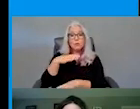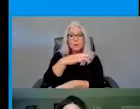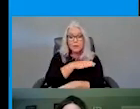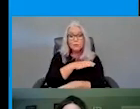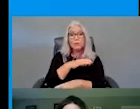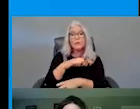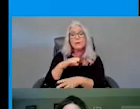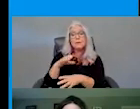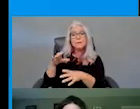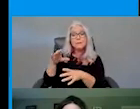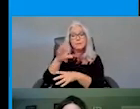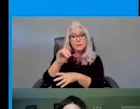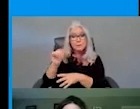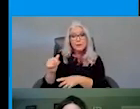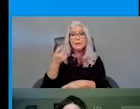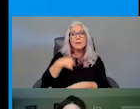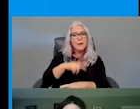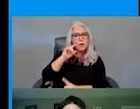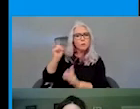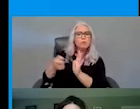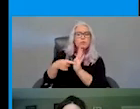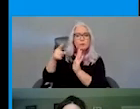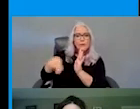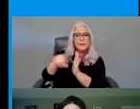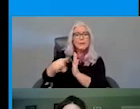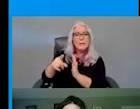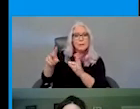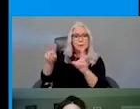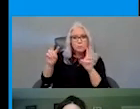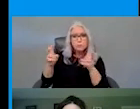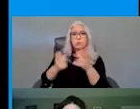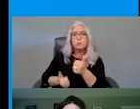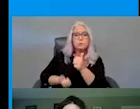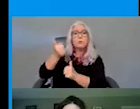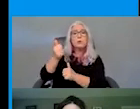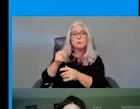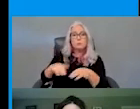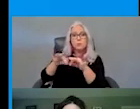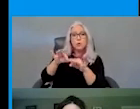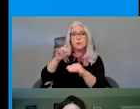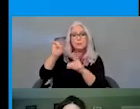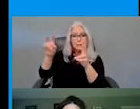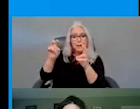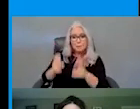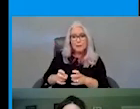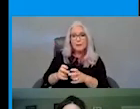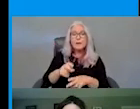topic areas if not the leading topic area in proper response of people with disabilities which certainly goes beyond this topic